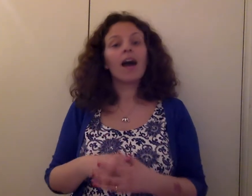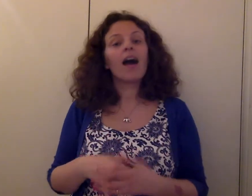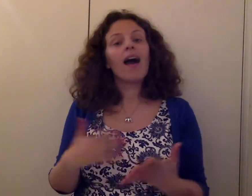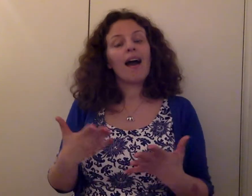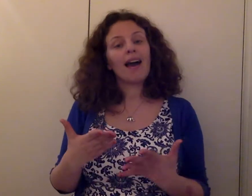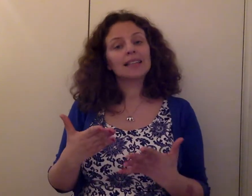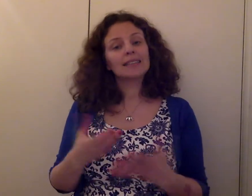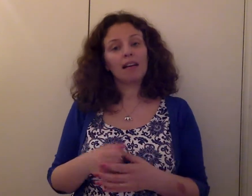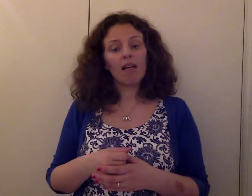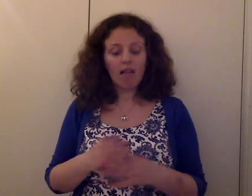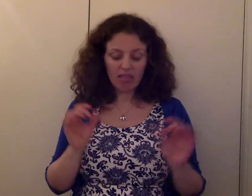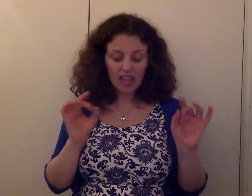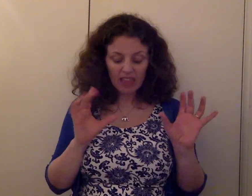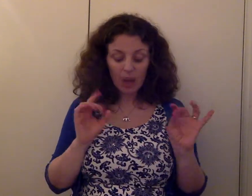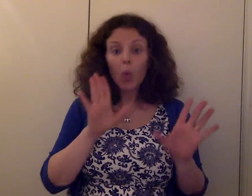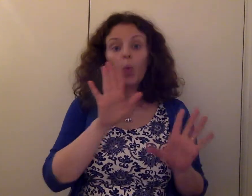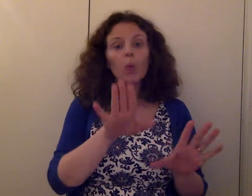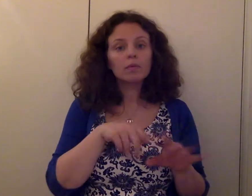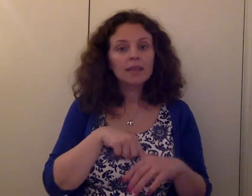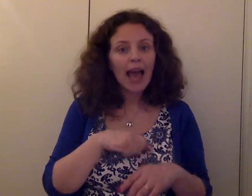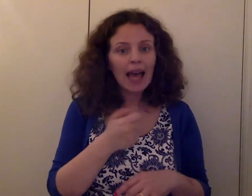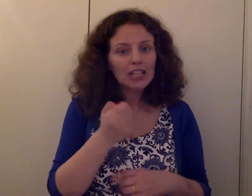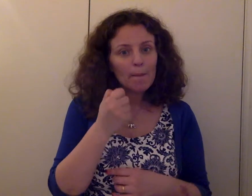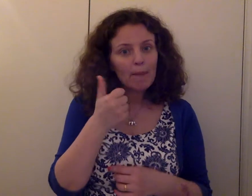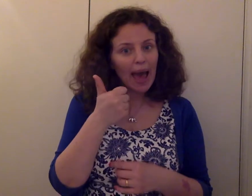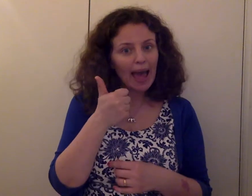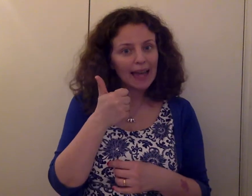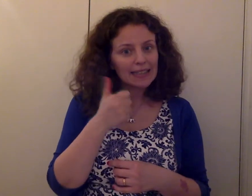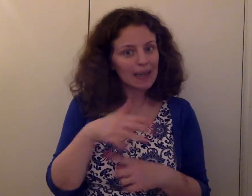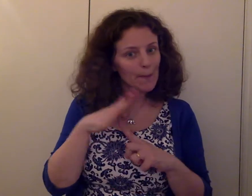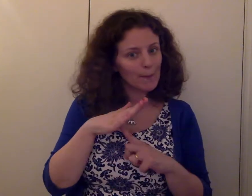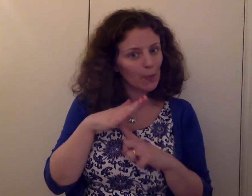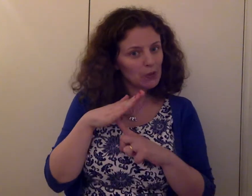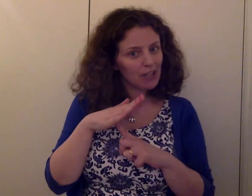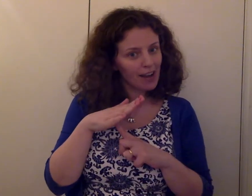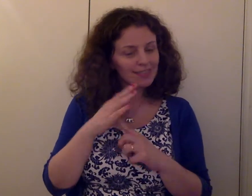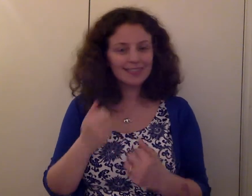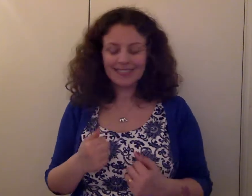That's it, oh no, champagne, important